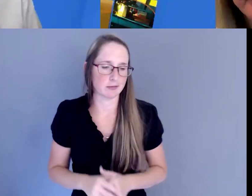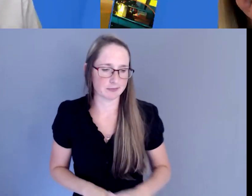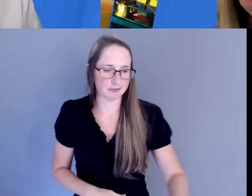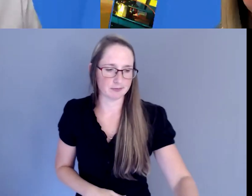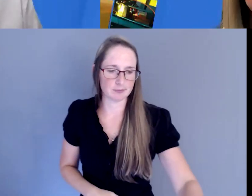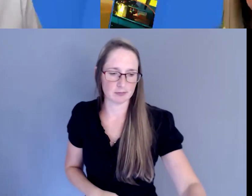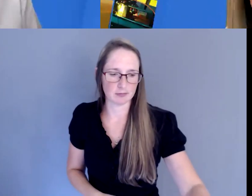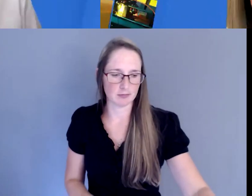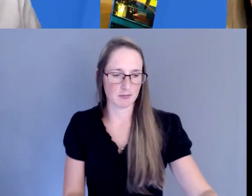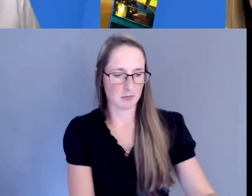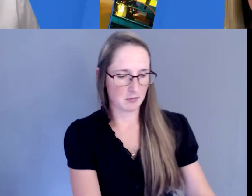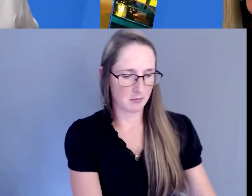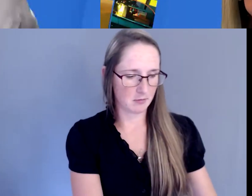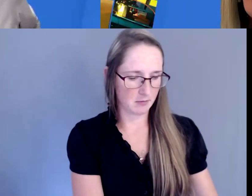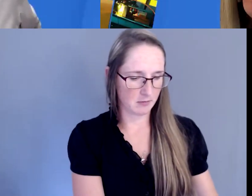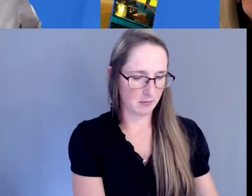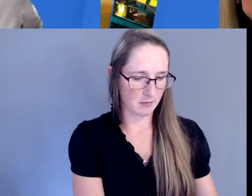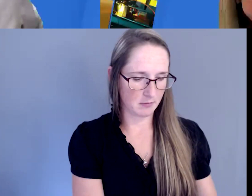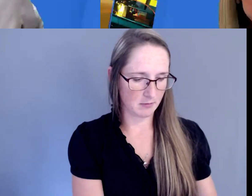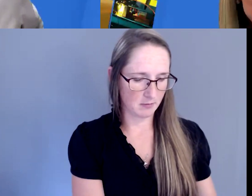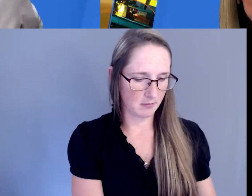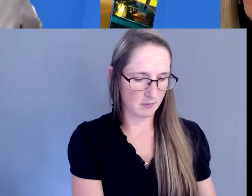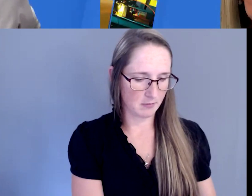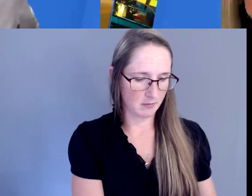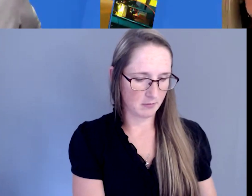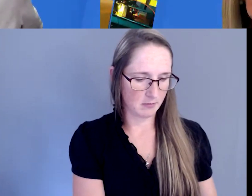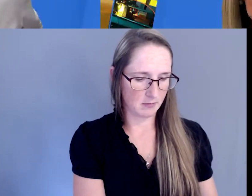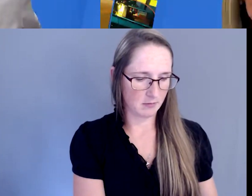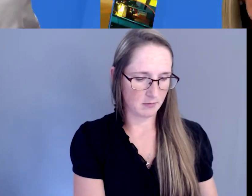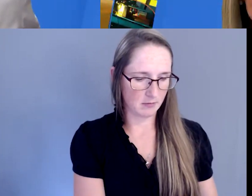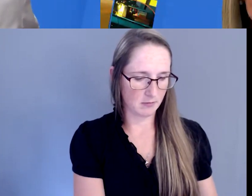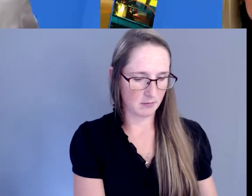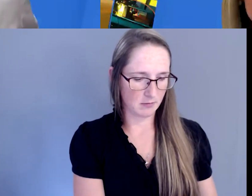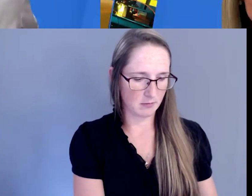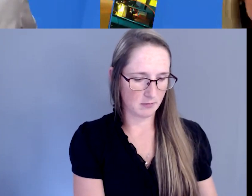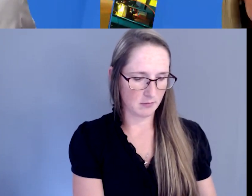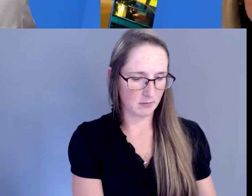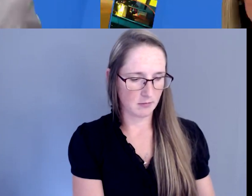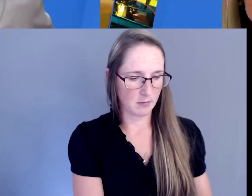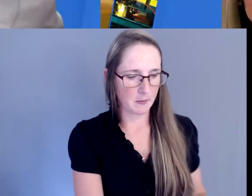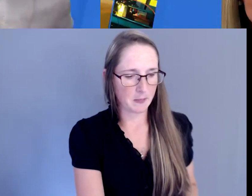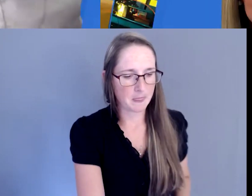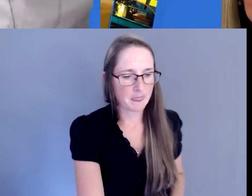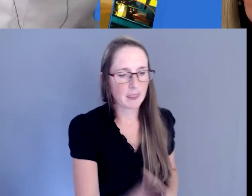Jeremy Leffler: Great. Thank you. I am still seeing questions that are policy related questions,